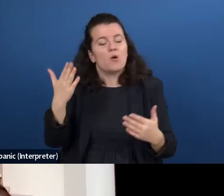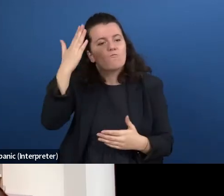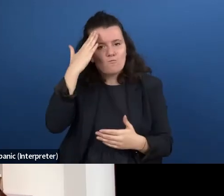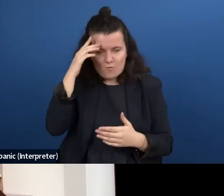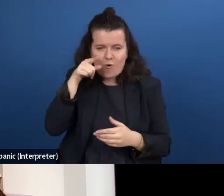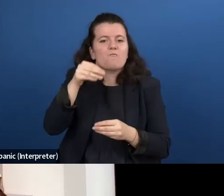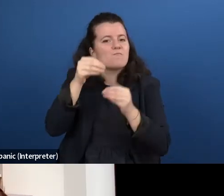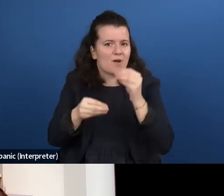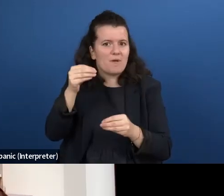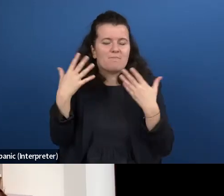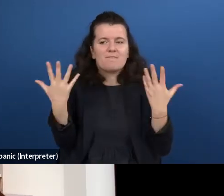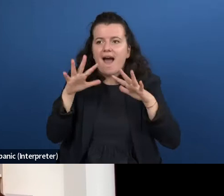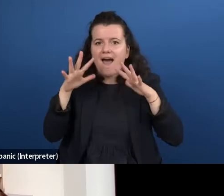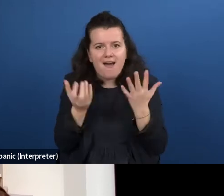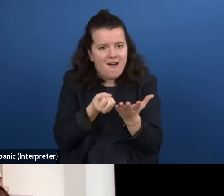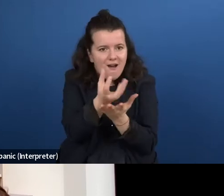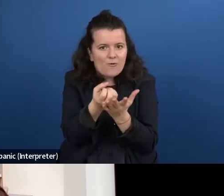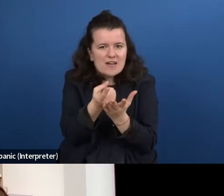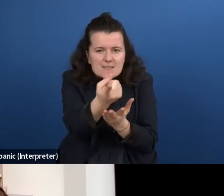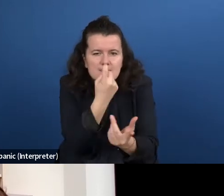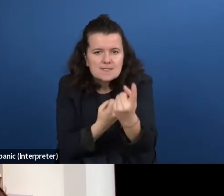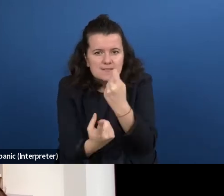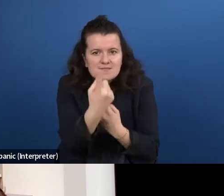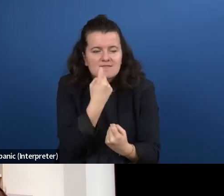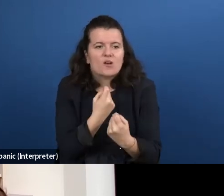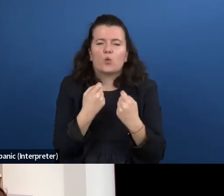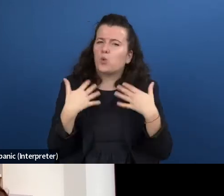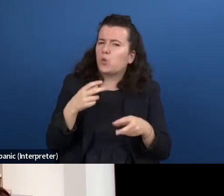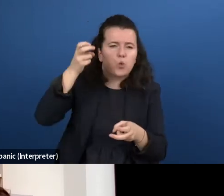We also know there is a very complex situation.